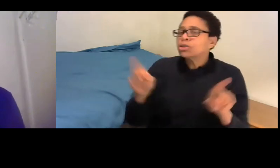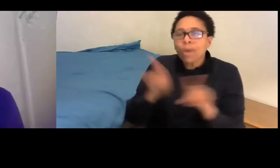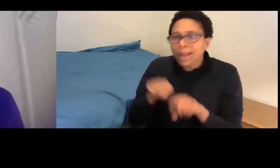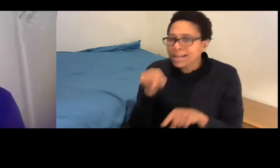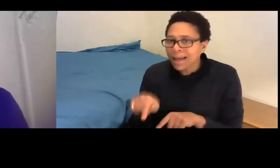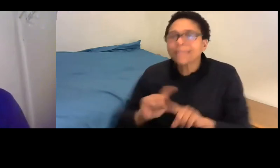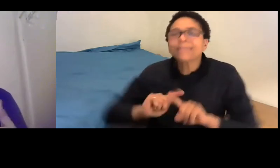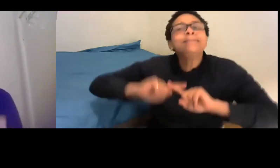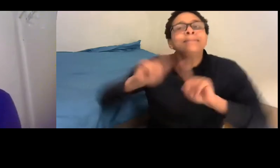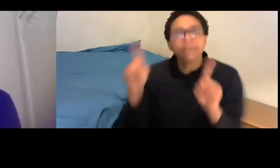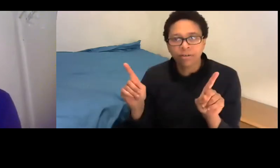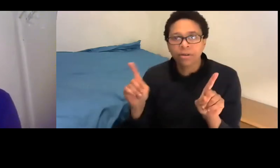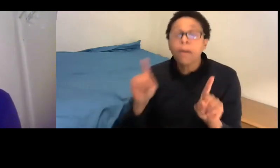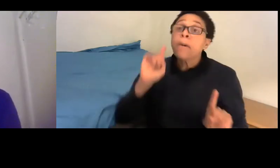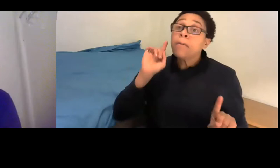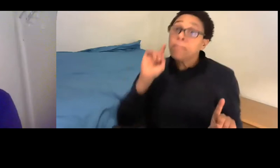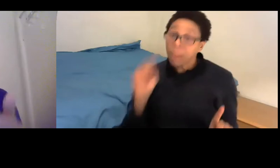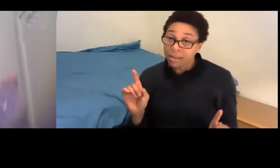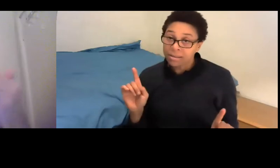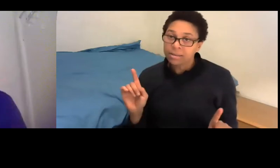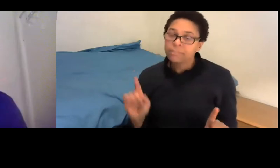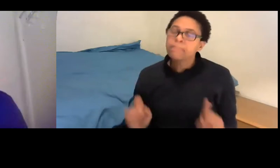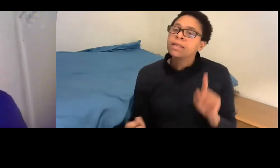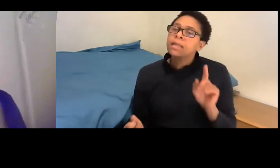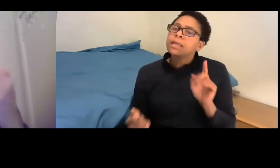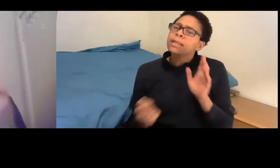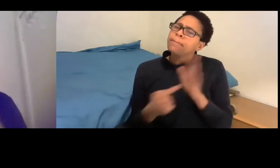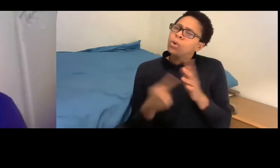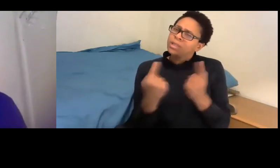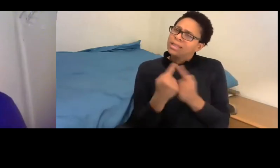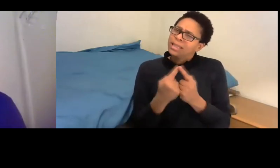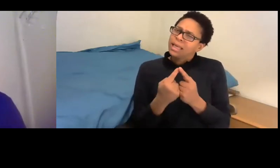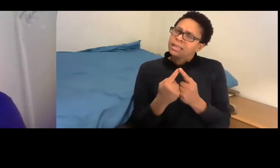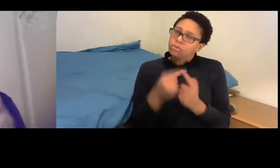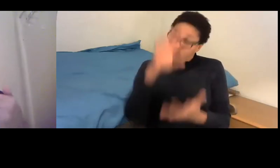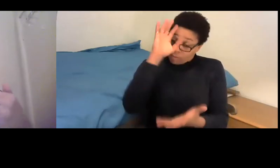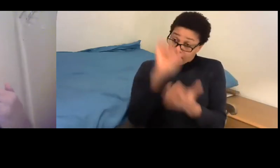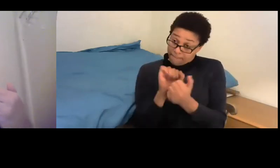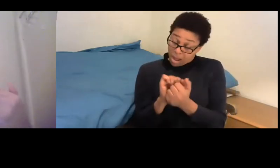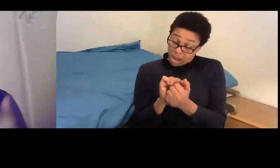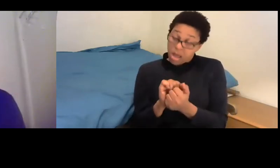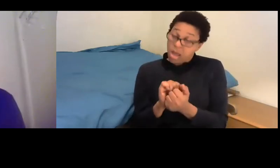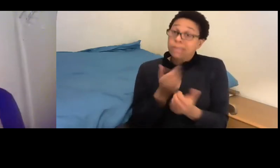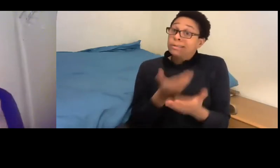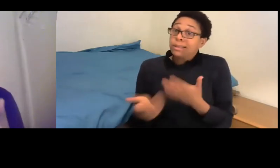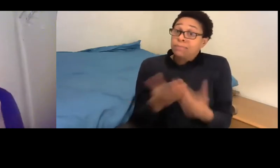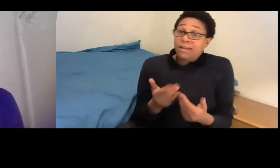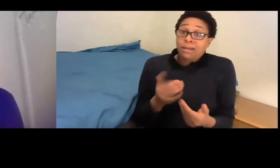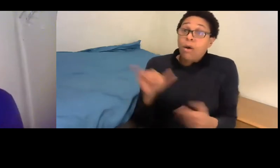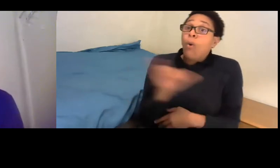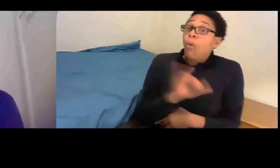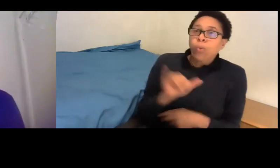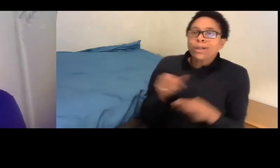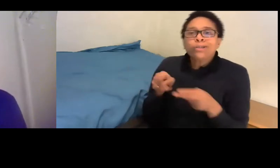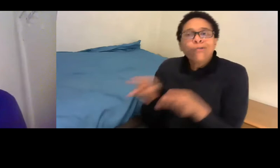of slaves, to their masters, whether they are male slaves, or female slaves, you know, this assumption that they will be